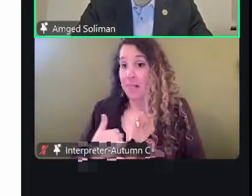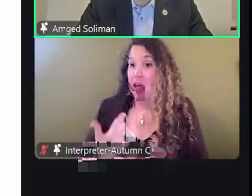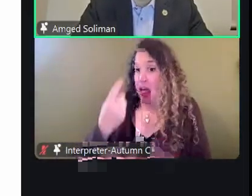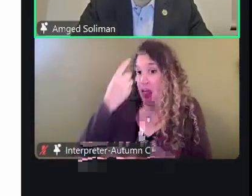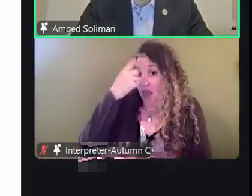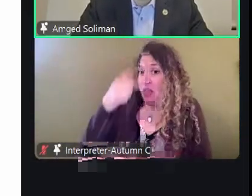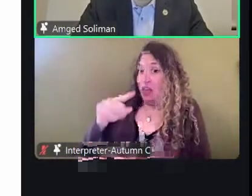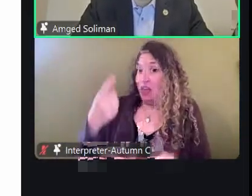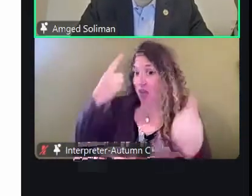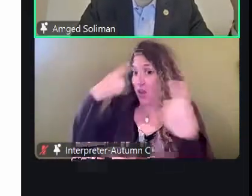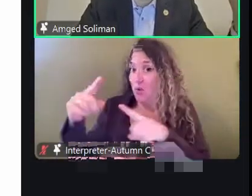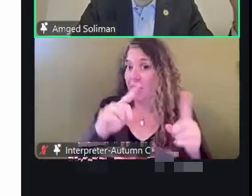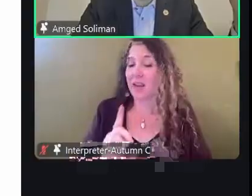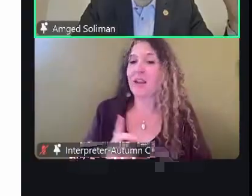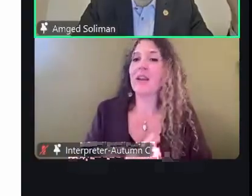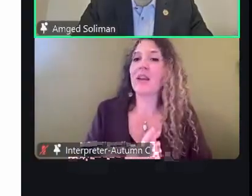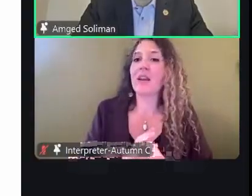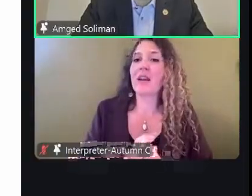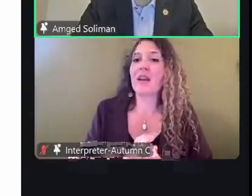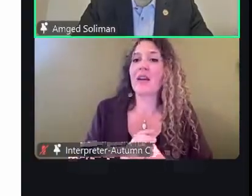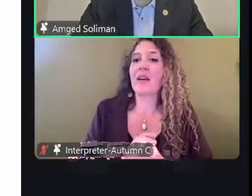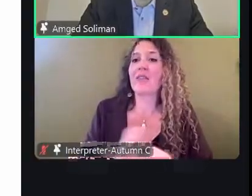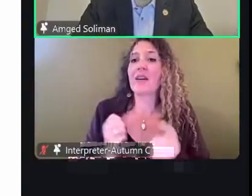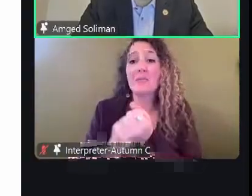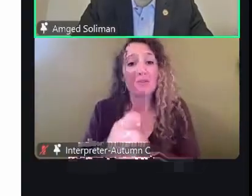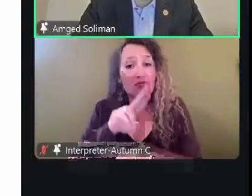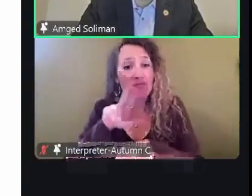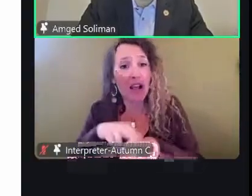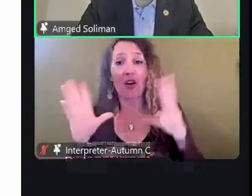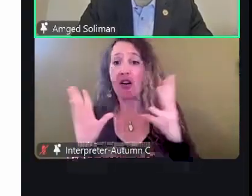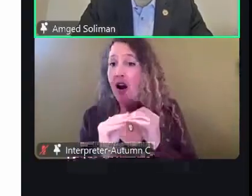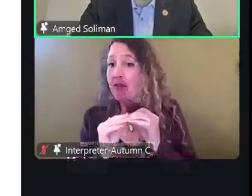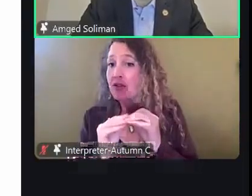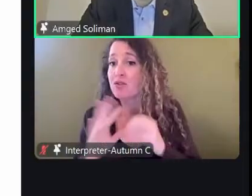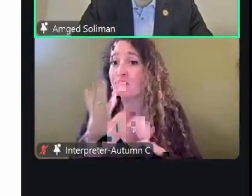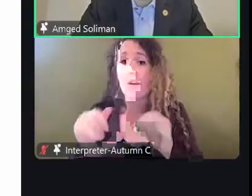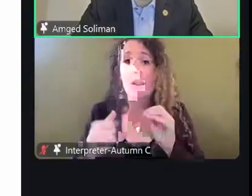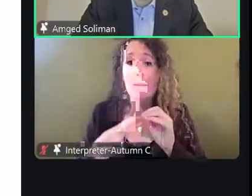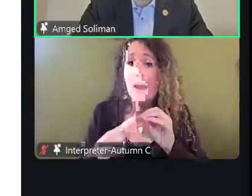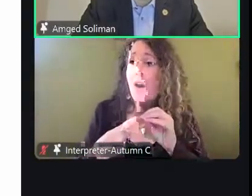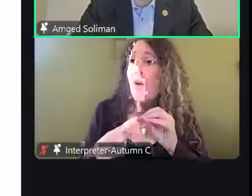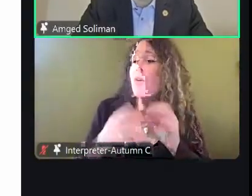point they have sponsored national conferences um talking about the the the importance of this